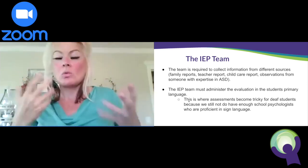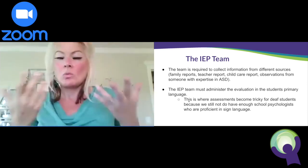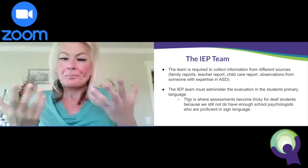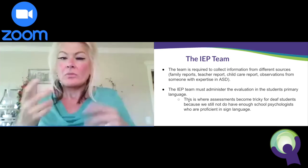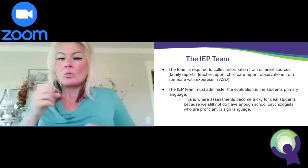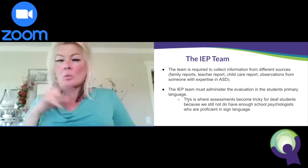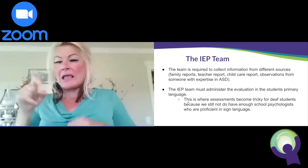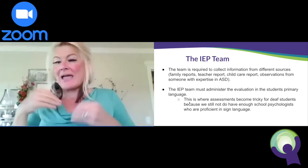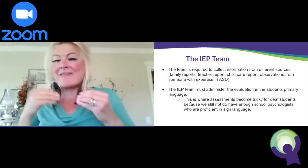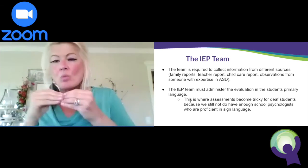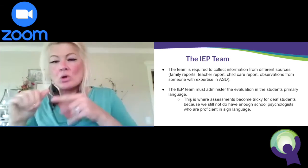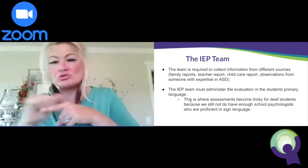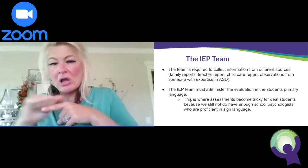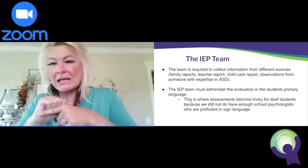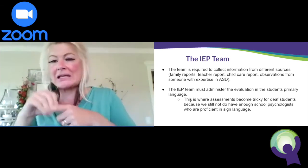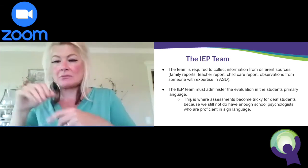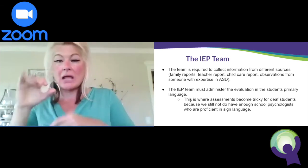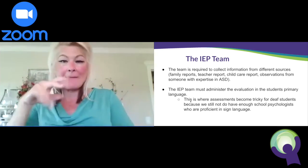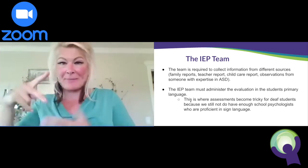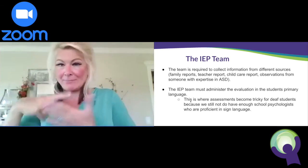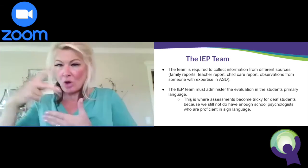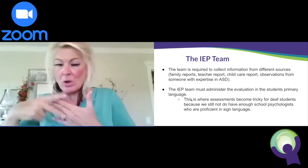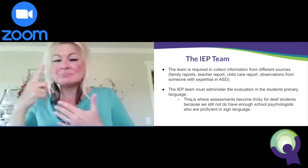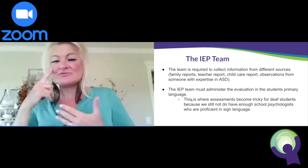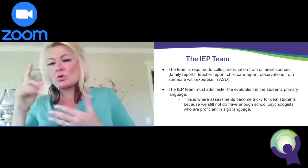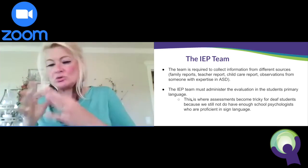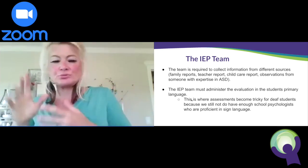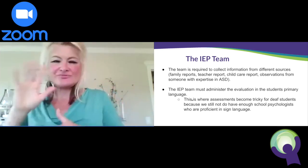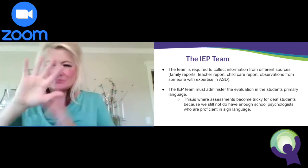We need to have more training in the